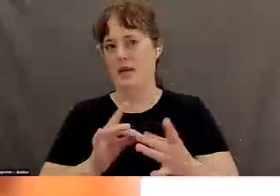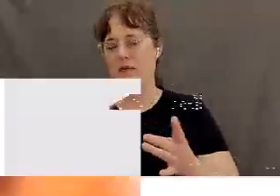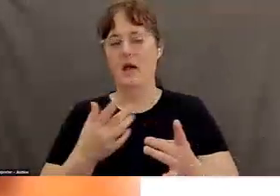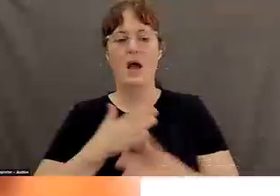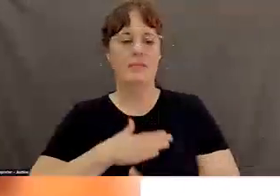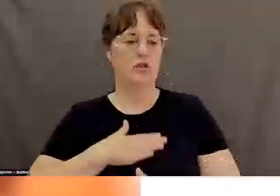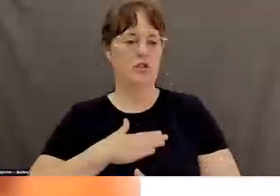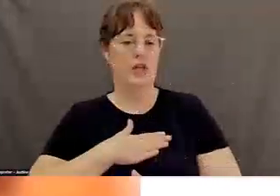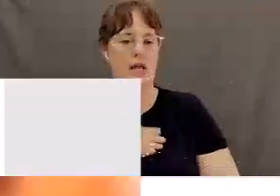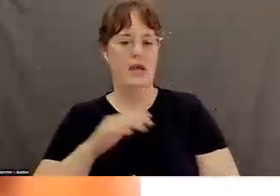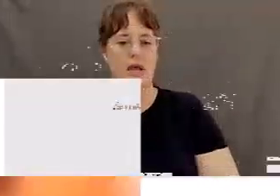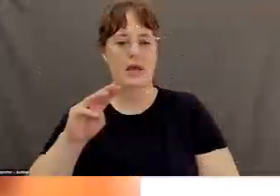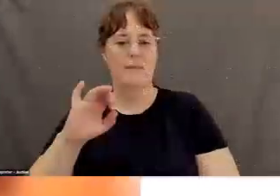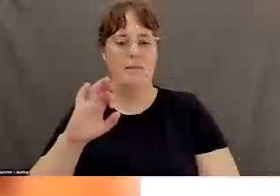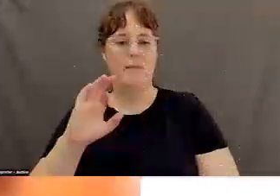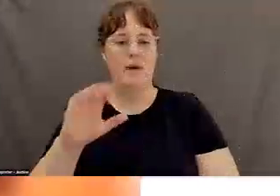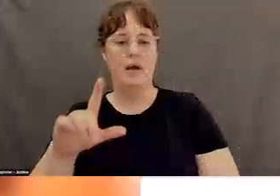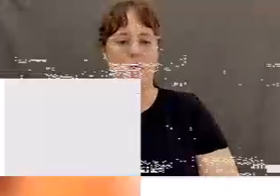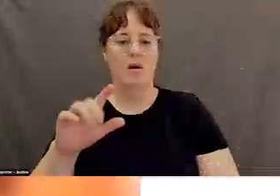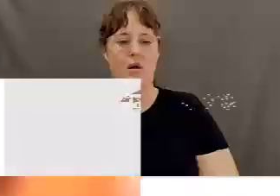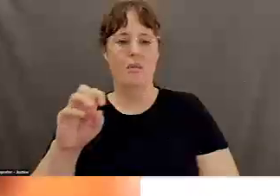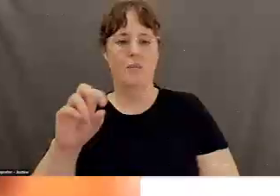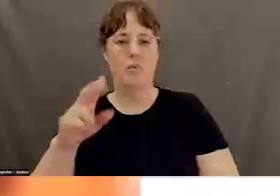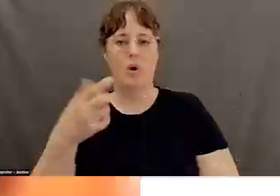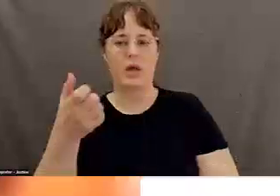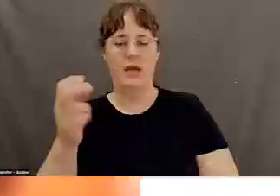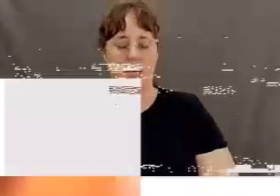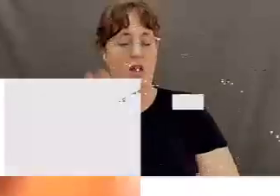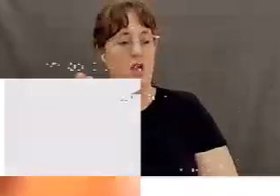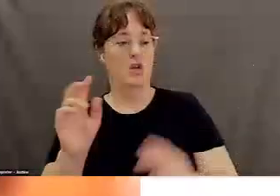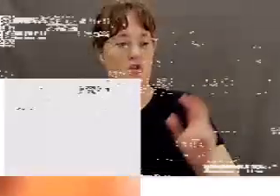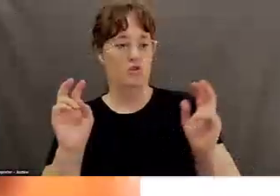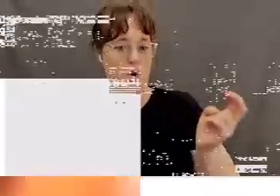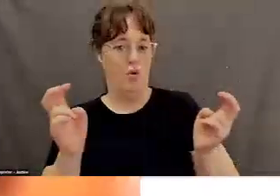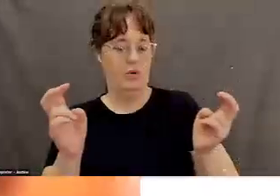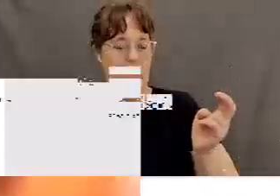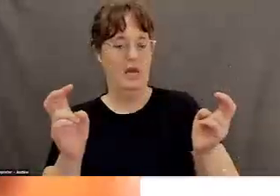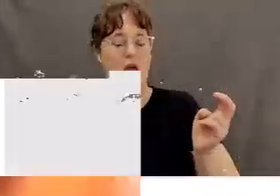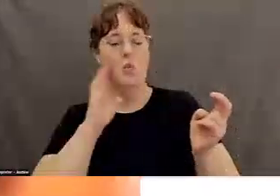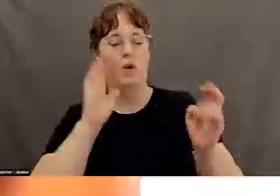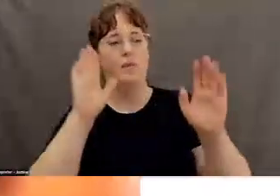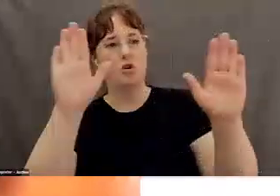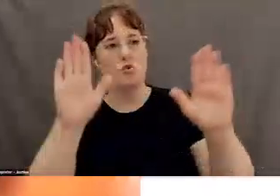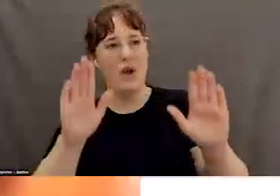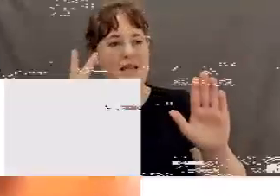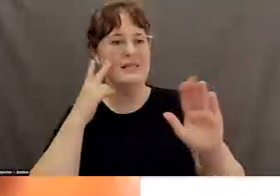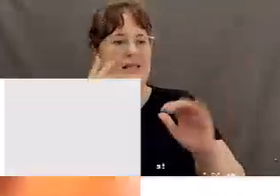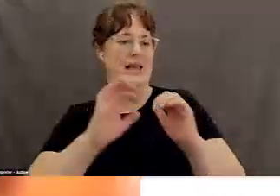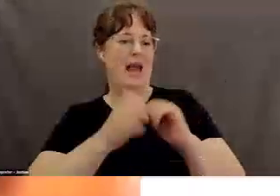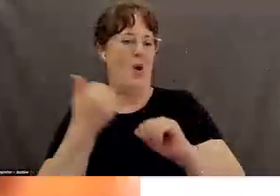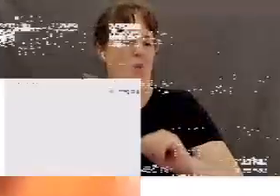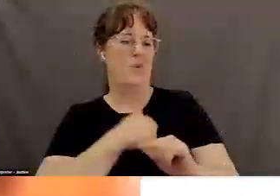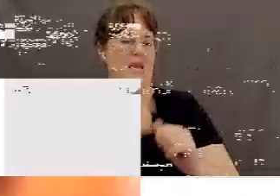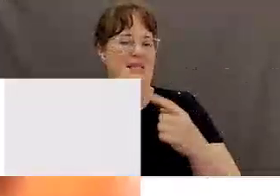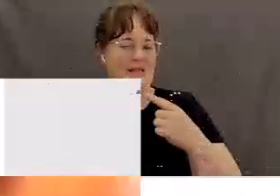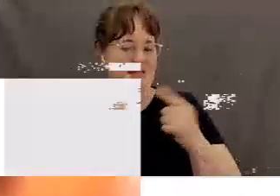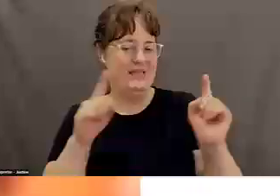Boardroom: Quote of, it's going to be great, seeing how we succeed with this type of a construction process.